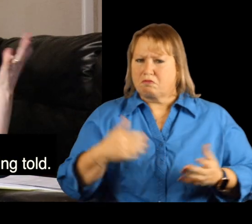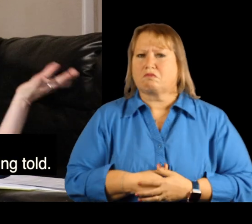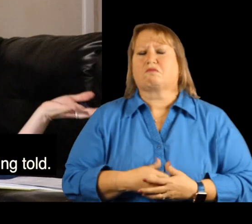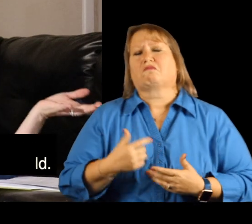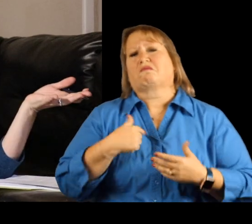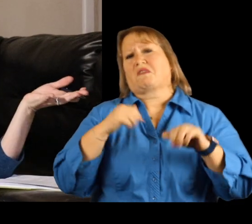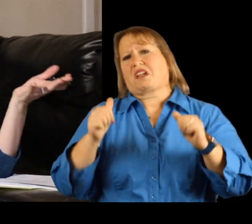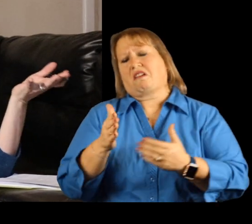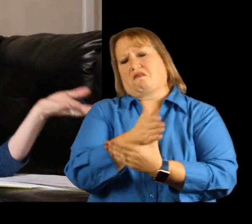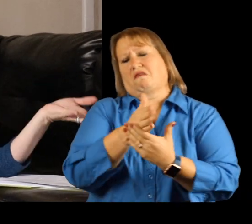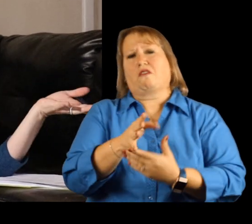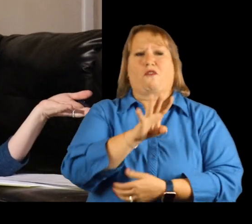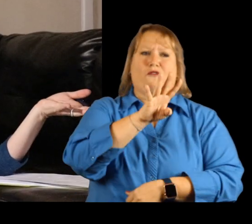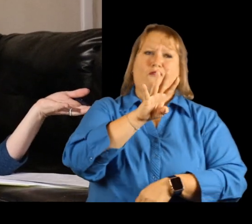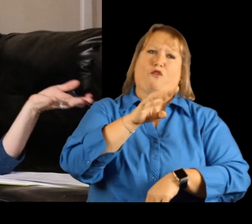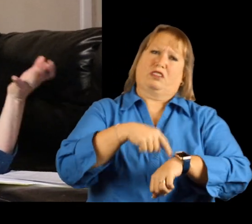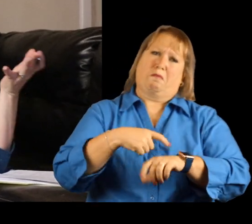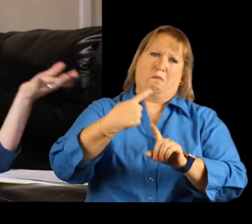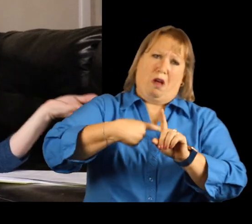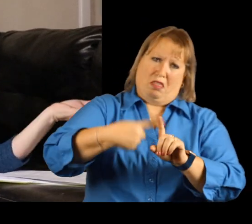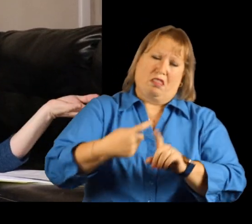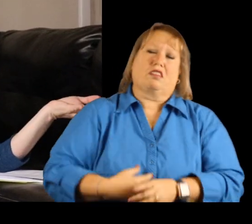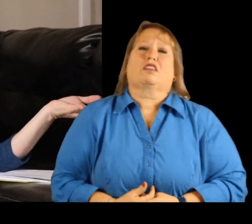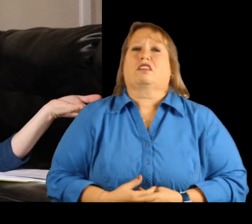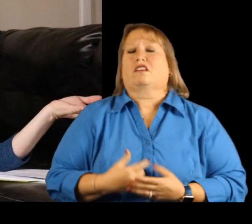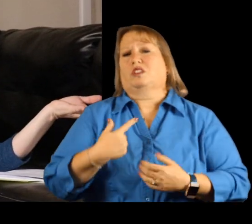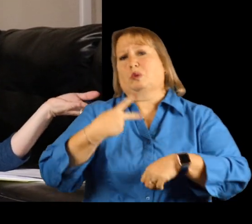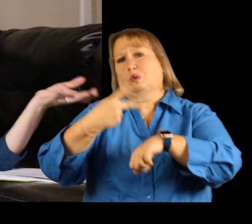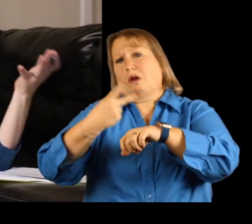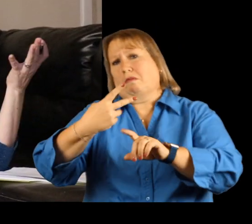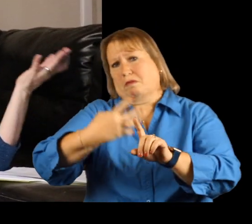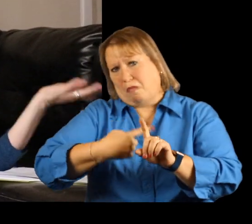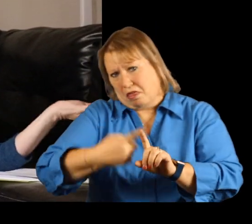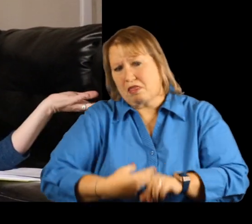I could come anywhere between four times a month. I can do two times a month.